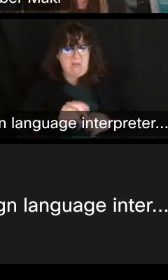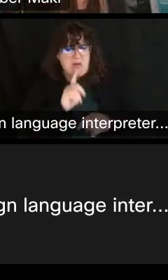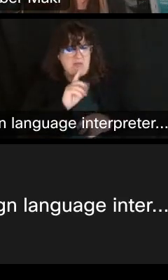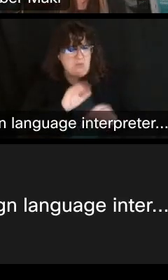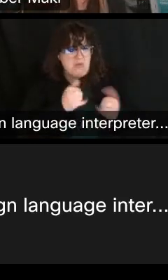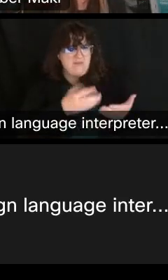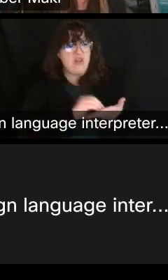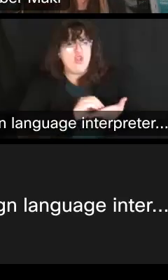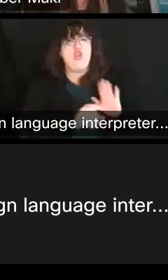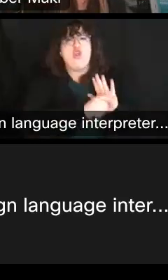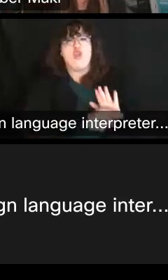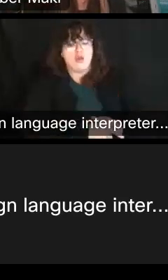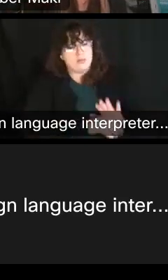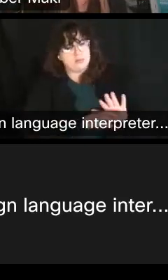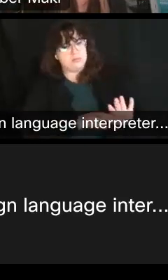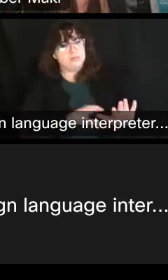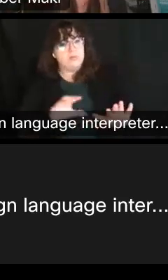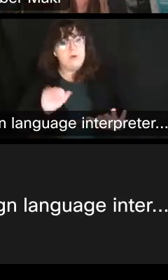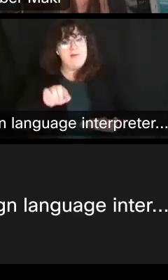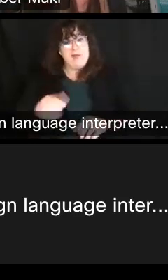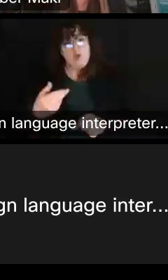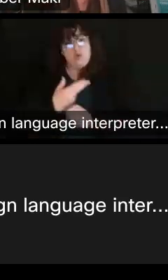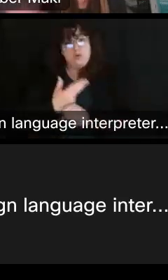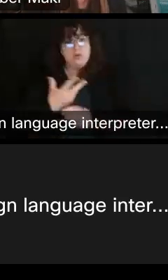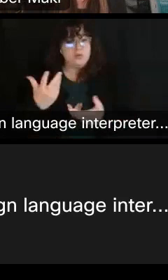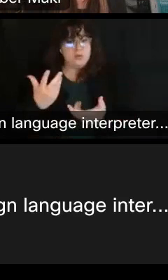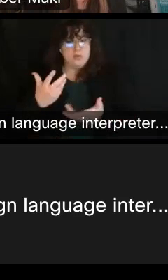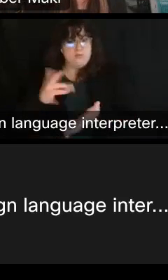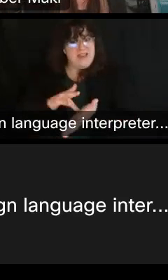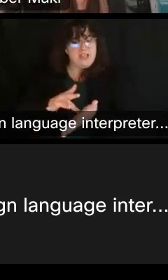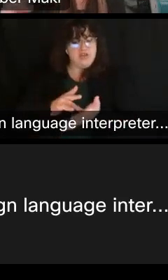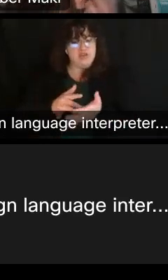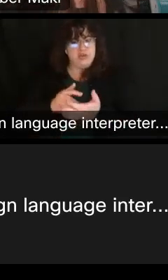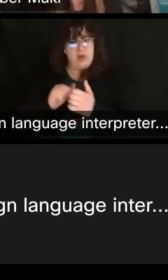use of psychotropic medication and symptom management? How have they defined, you know,